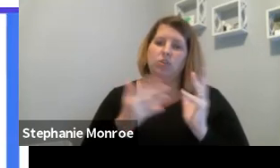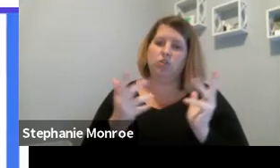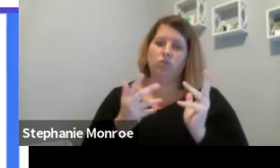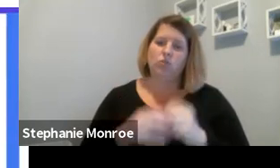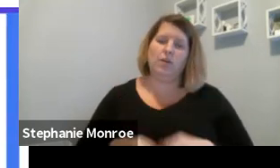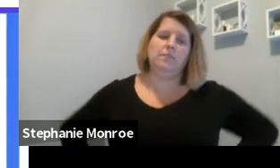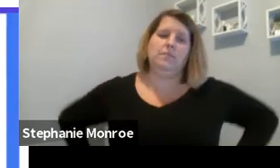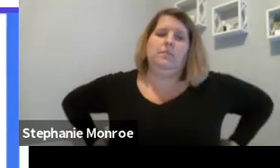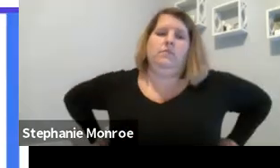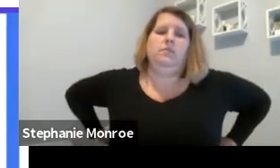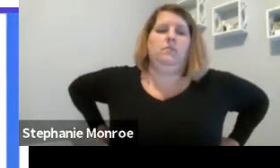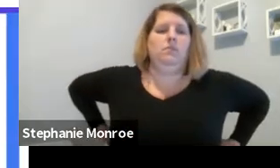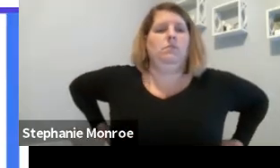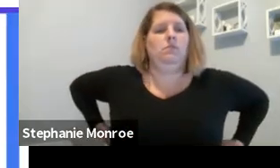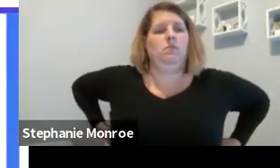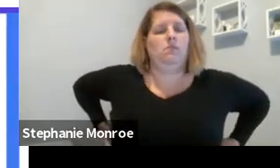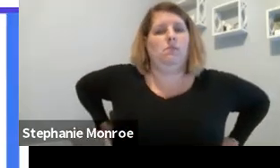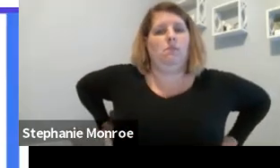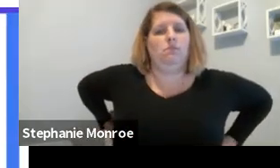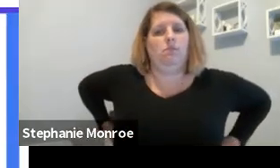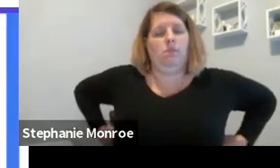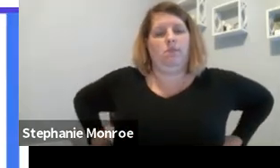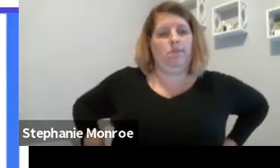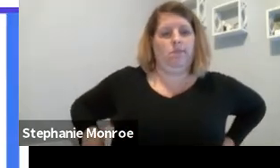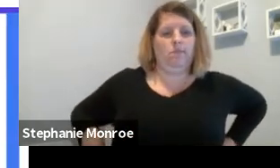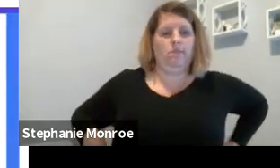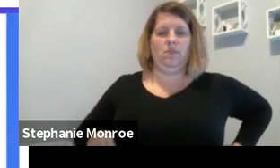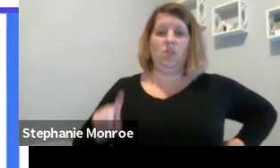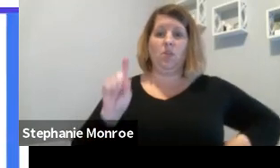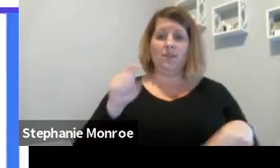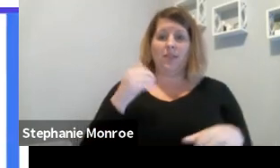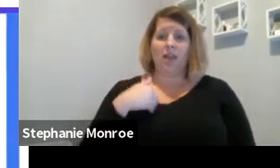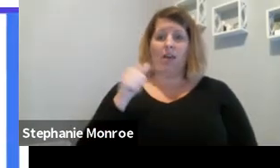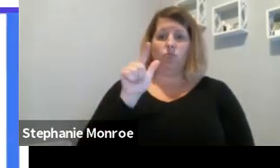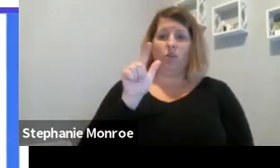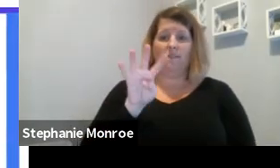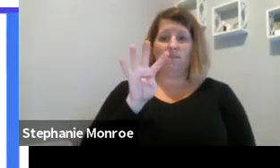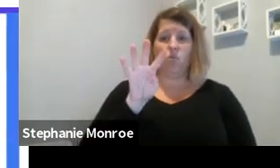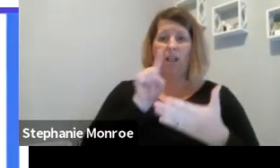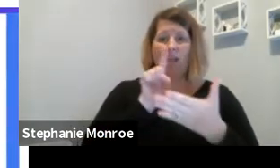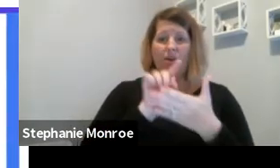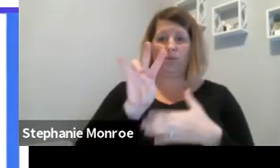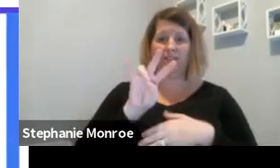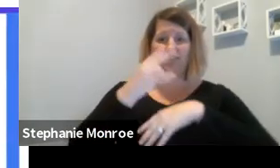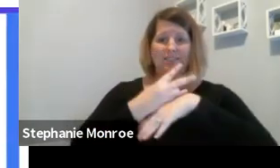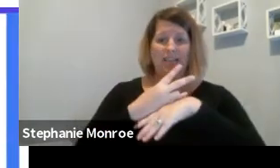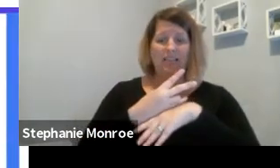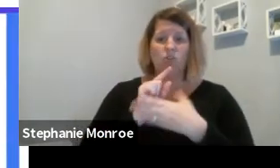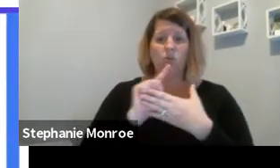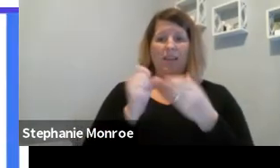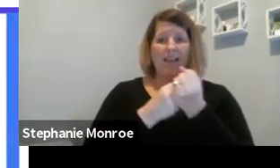Well, we have to have 24 hours, seven days a week advocacy services,